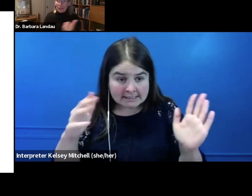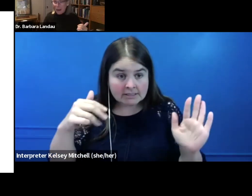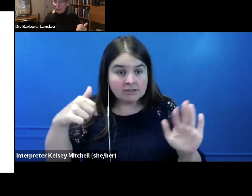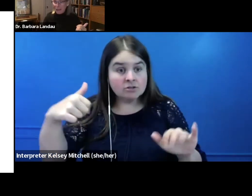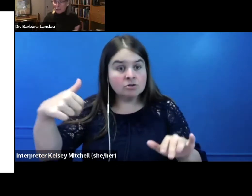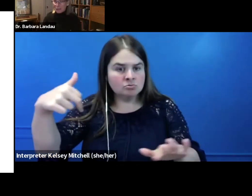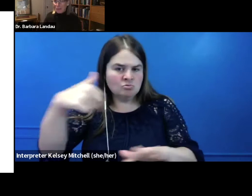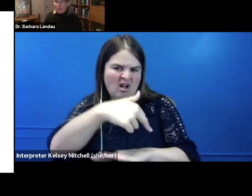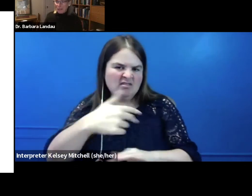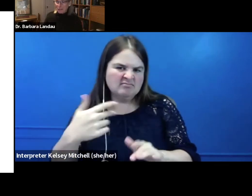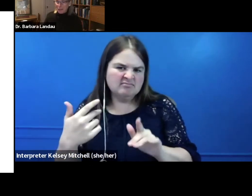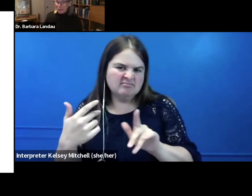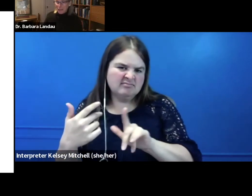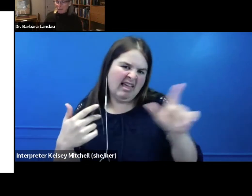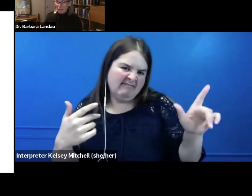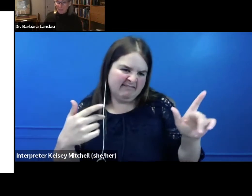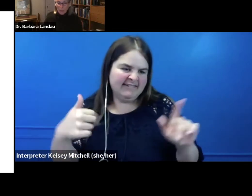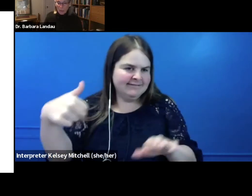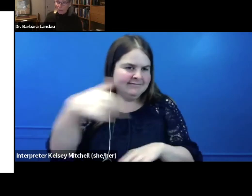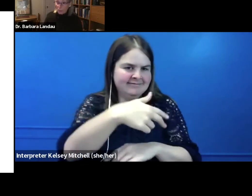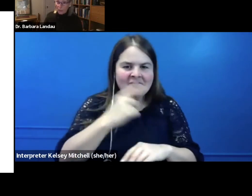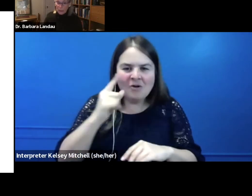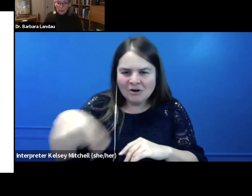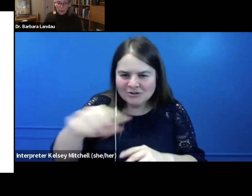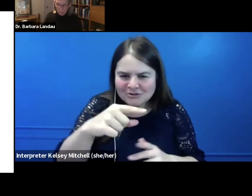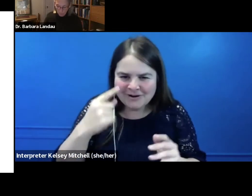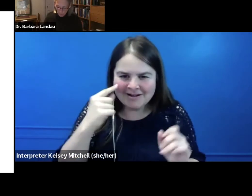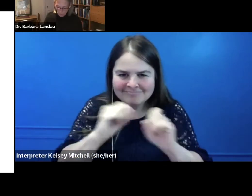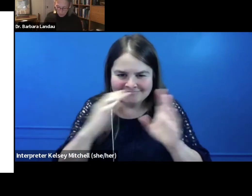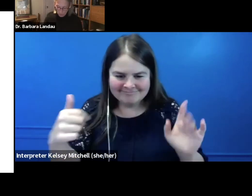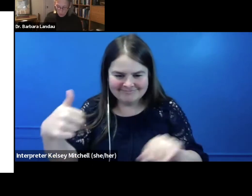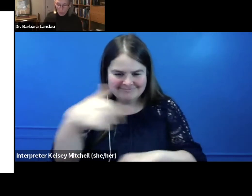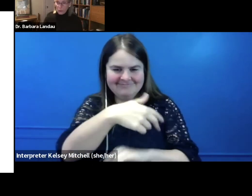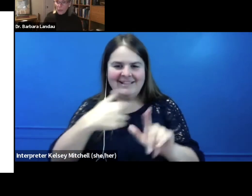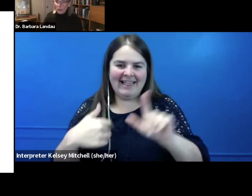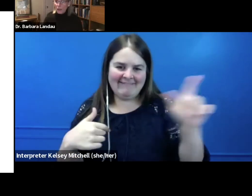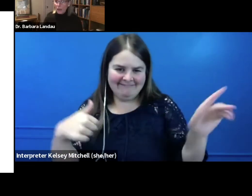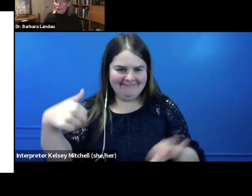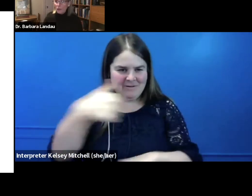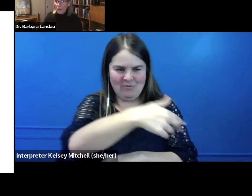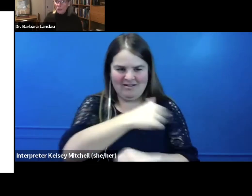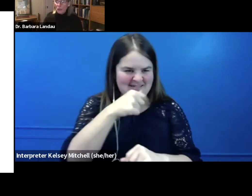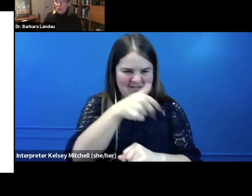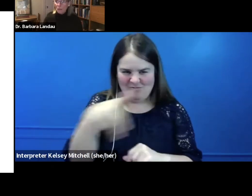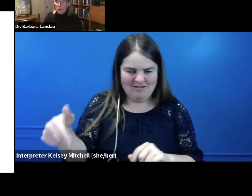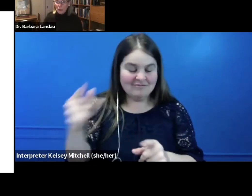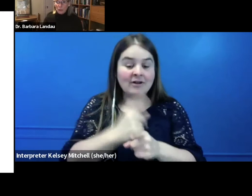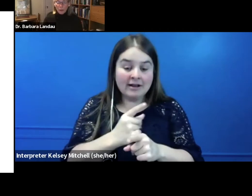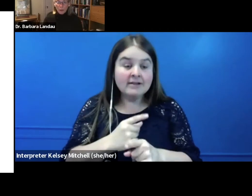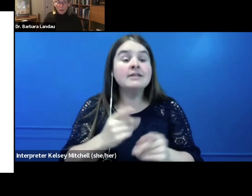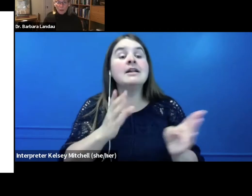is walking to my anyway to my left it should be to the viewers left okay pretty easy